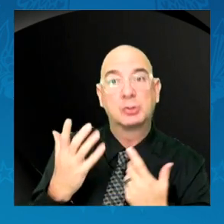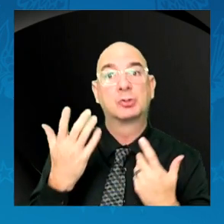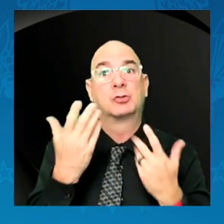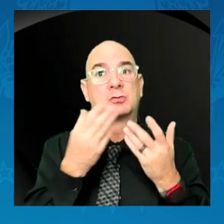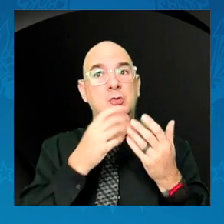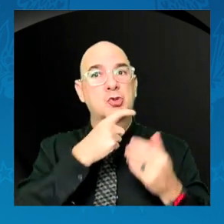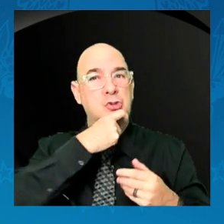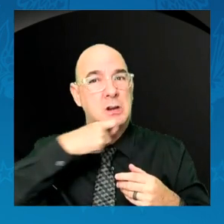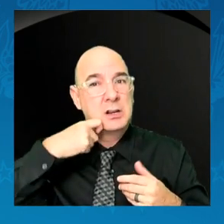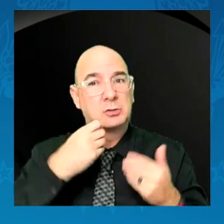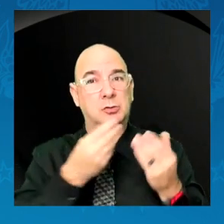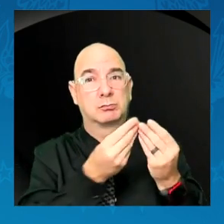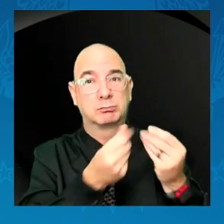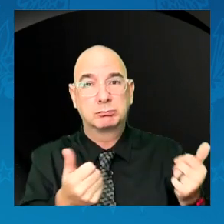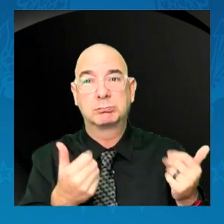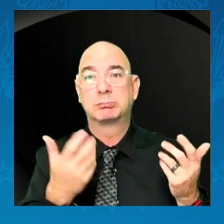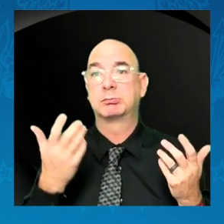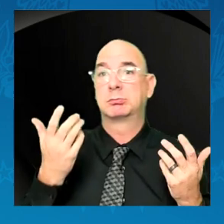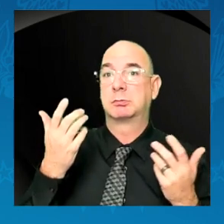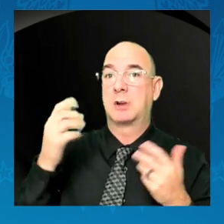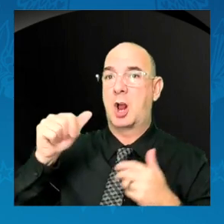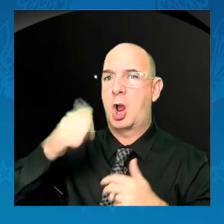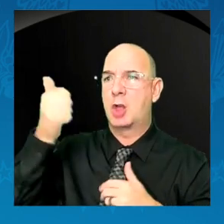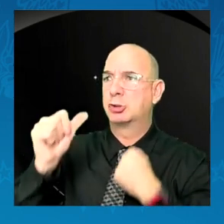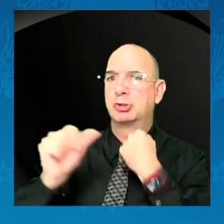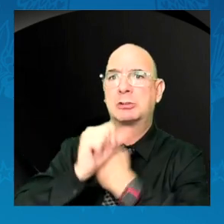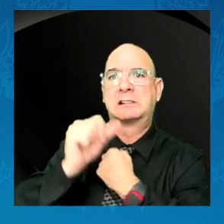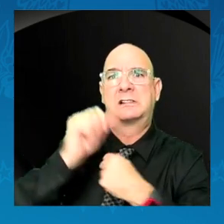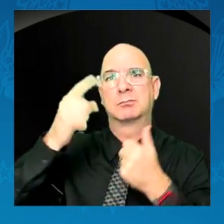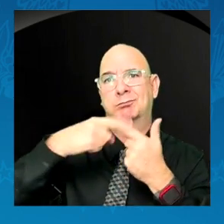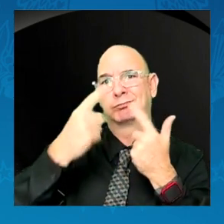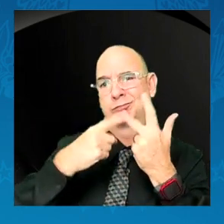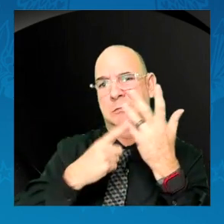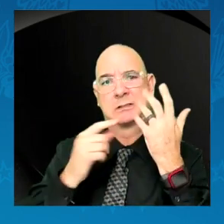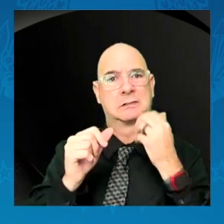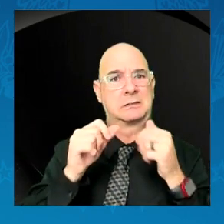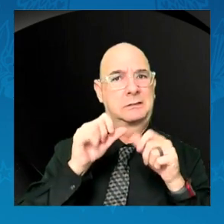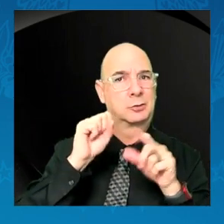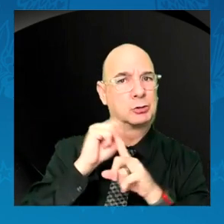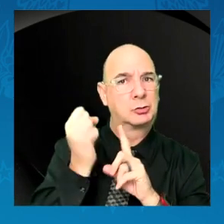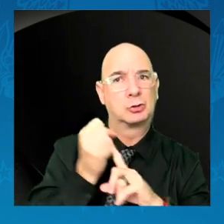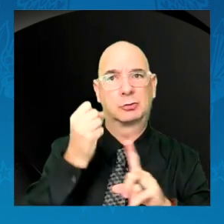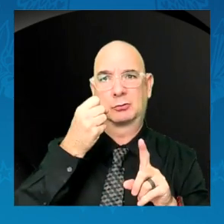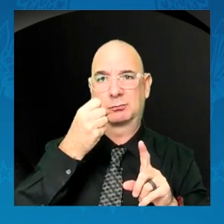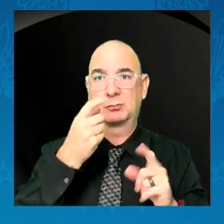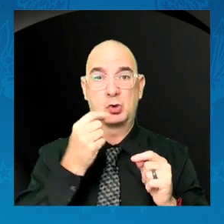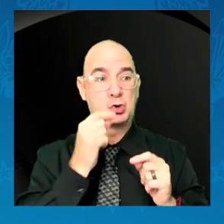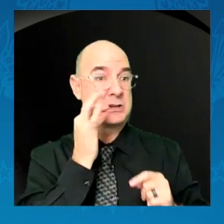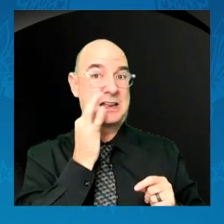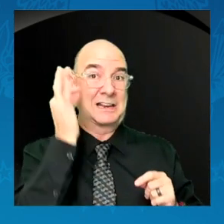that happen every year. Tribes and indigenous peoples across our nation and in other countries